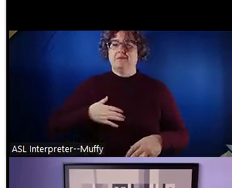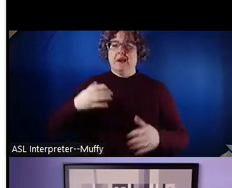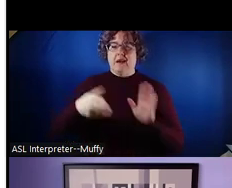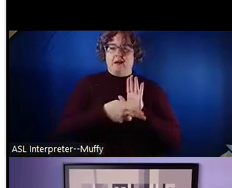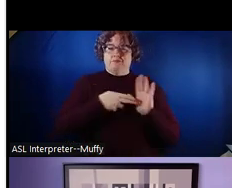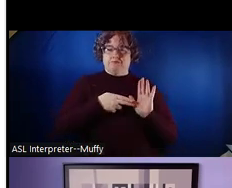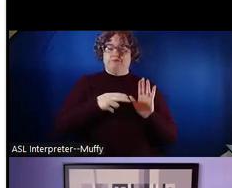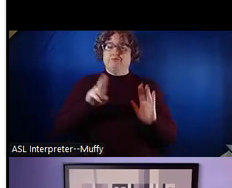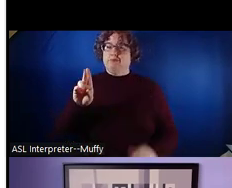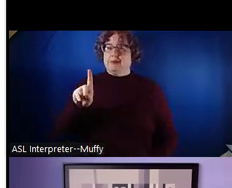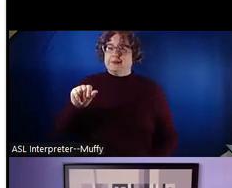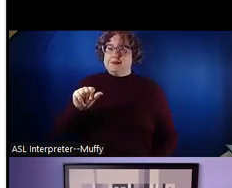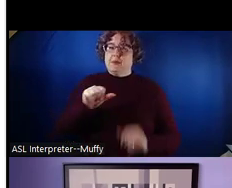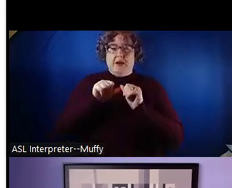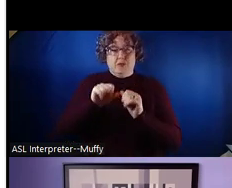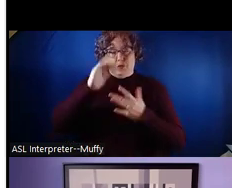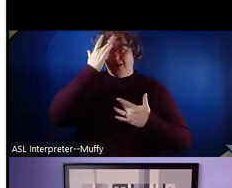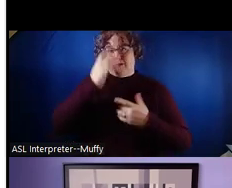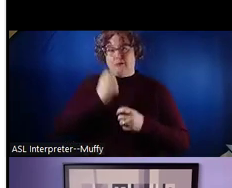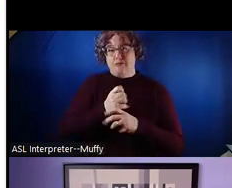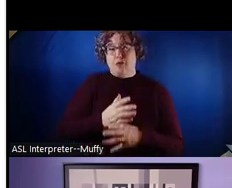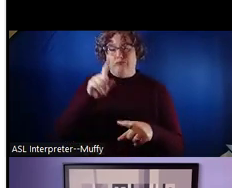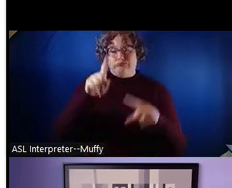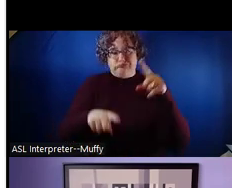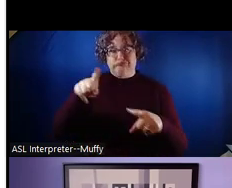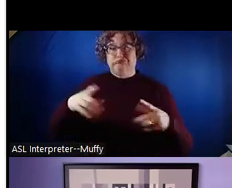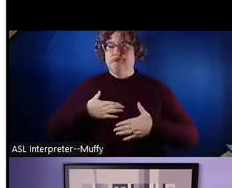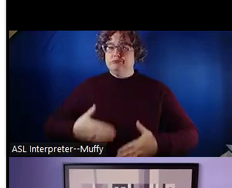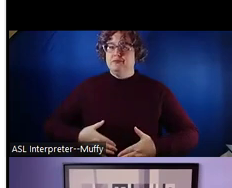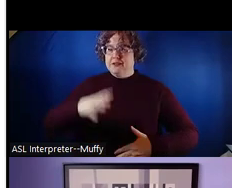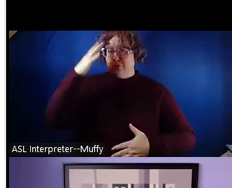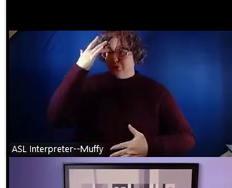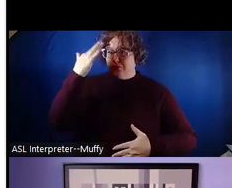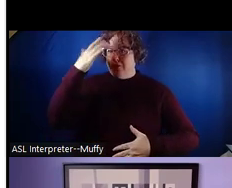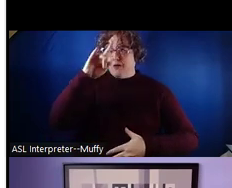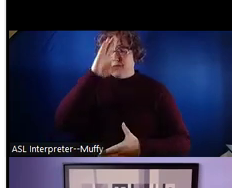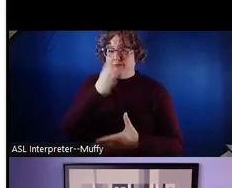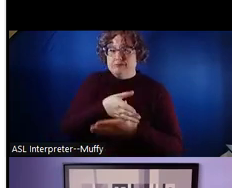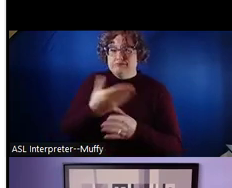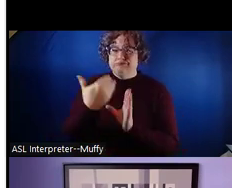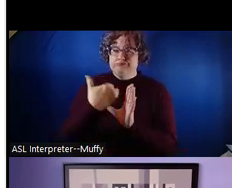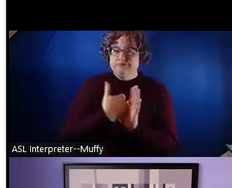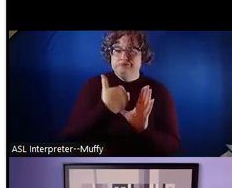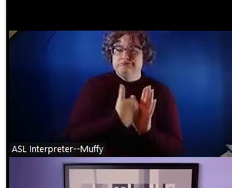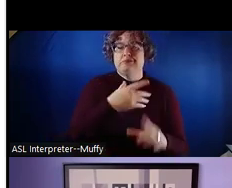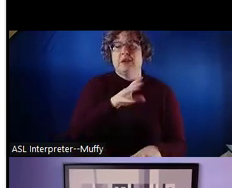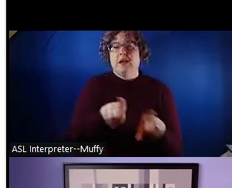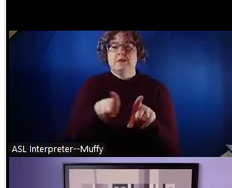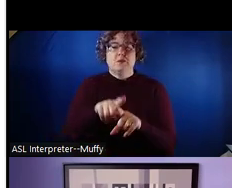I have a chronic illness that causes a variety of physical and cognitive impairments as well as a mental disorder.